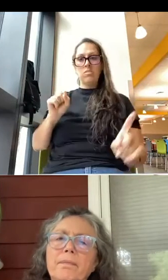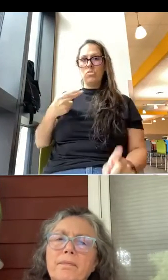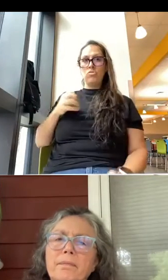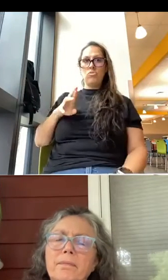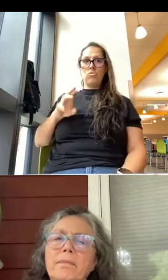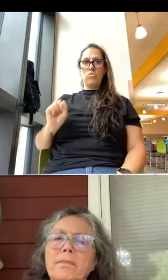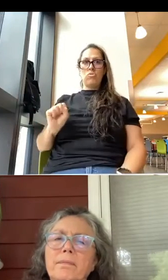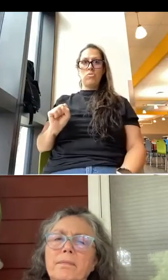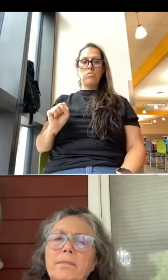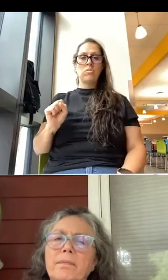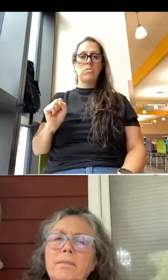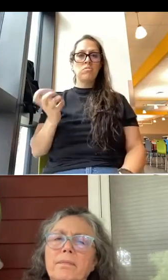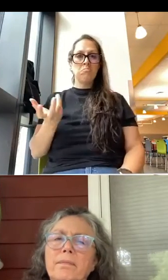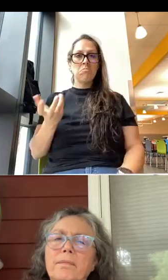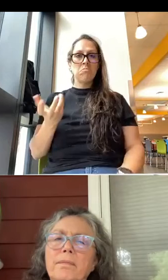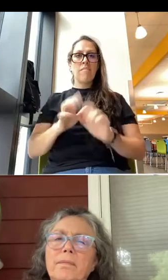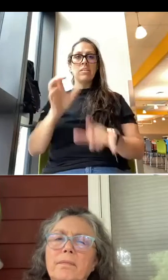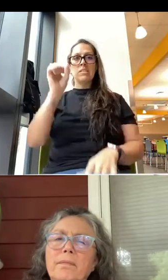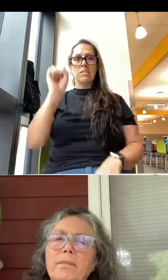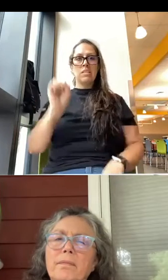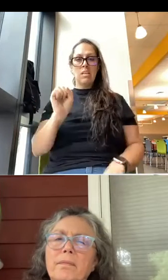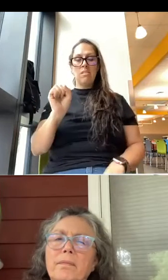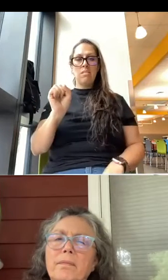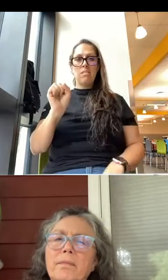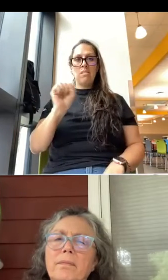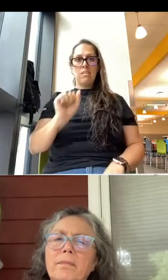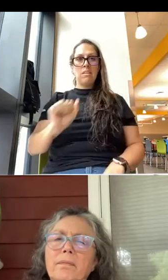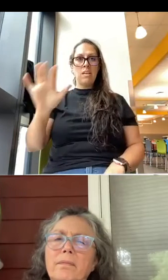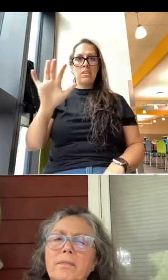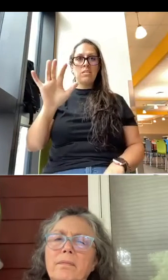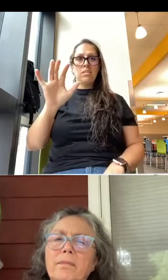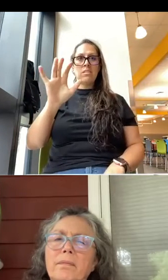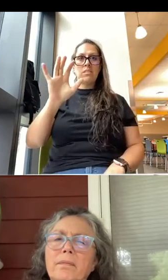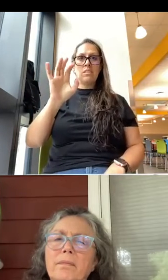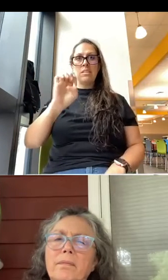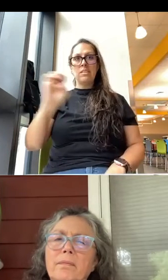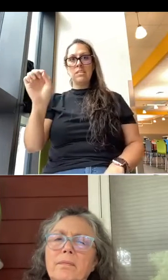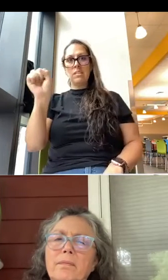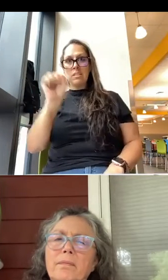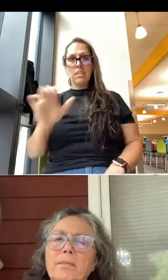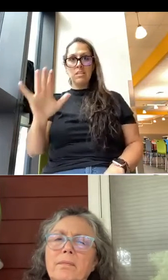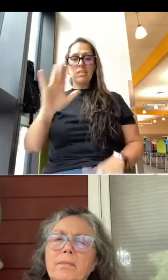these are all vastly different areas, but they're also deeply connected by history.